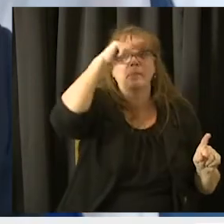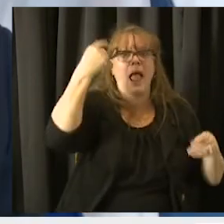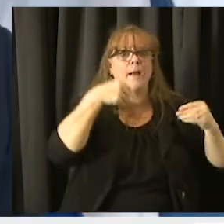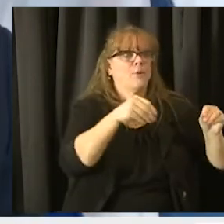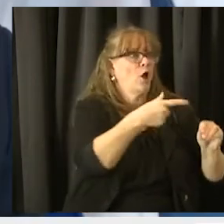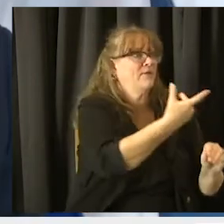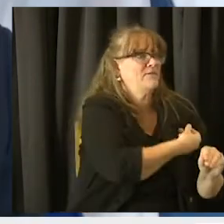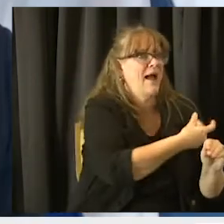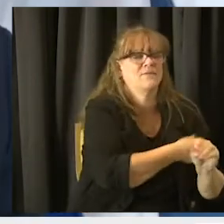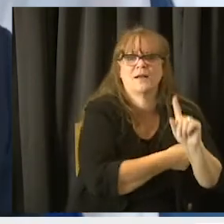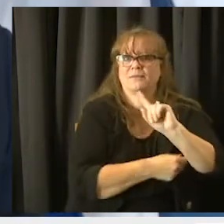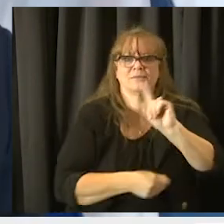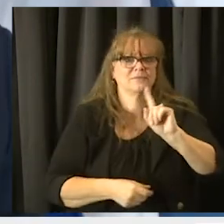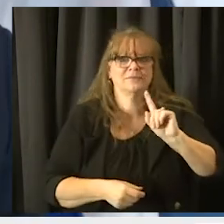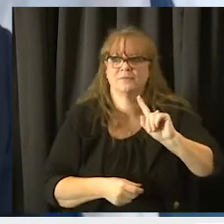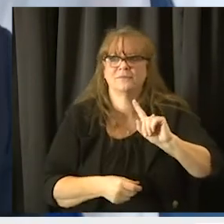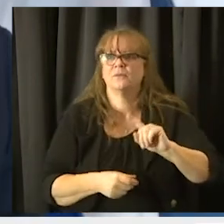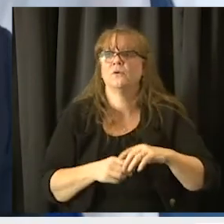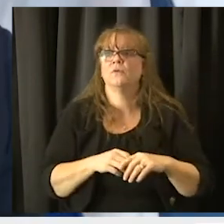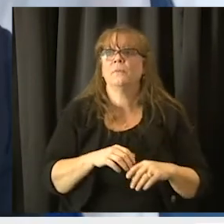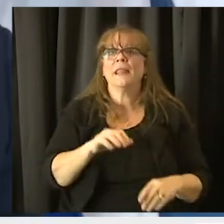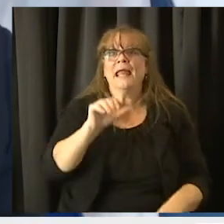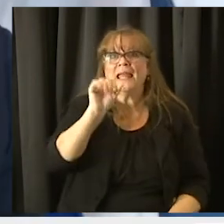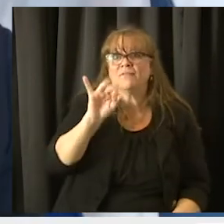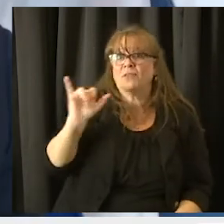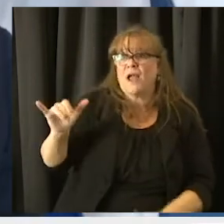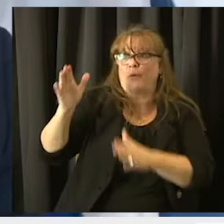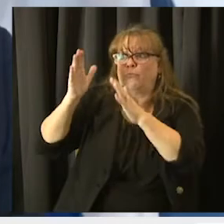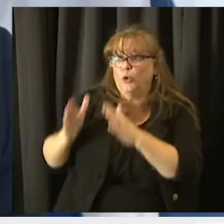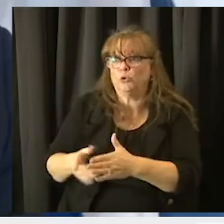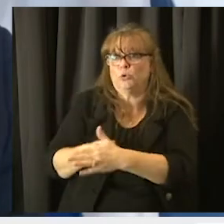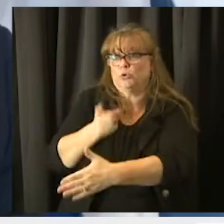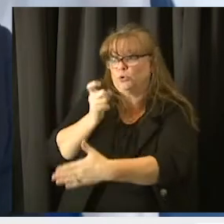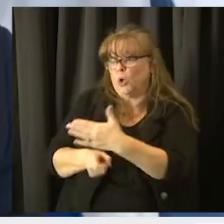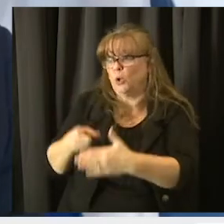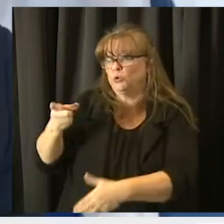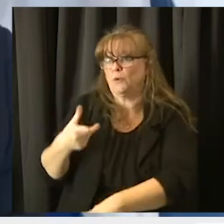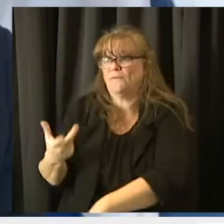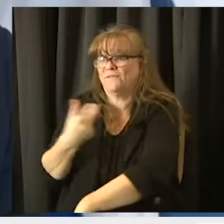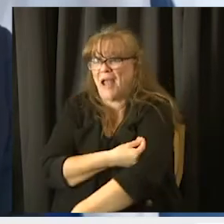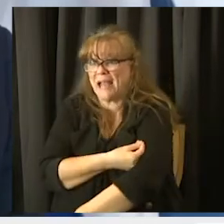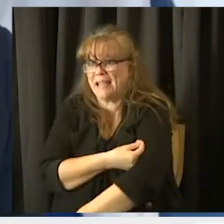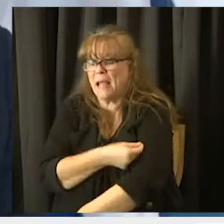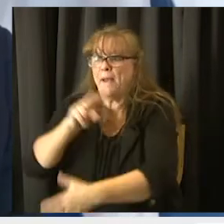uh that is not the real deal it is free there is no co-pay if you're 17 up you can ask for